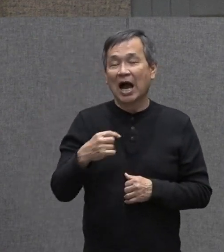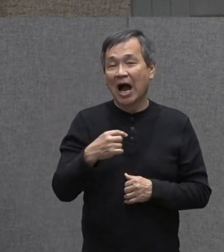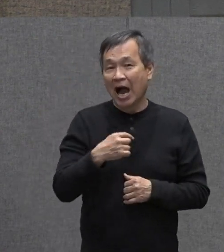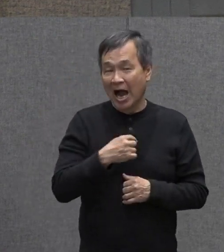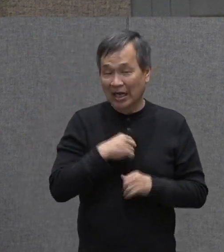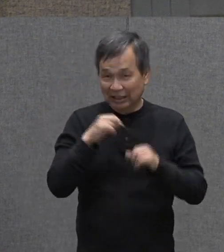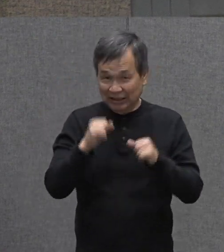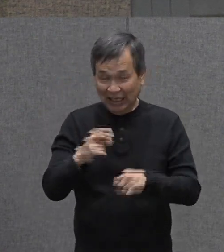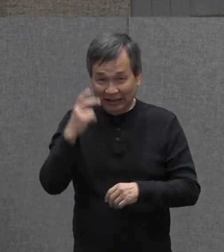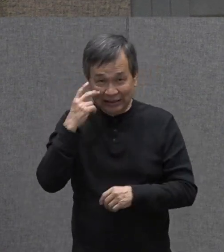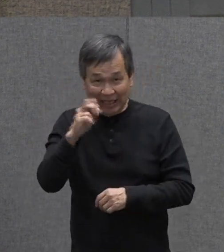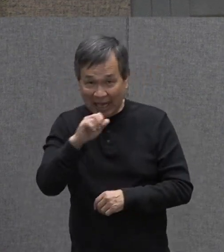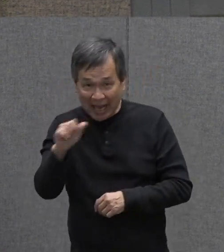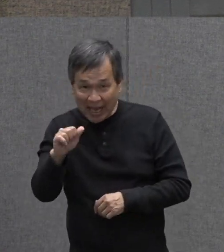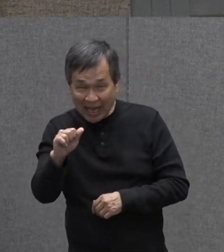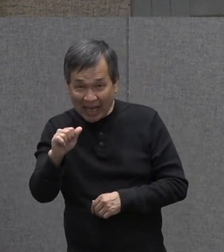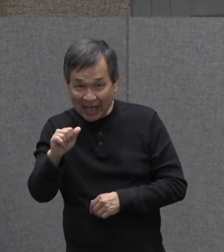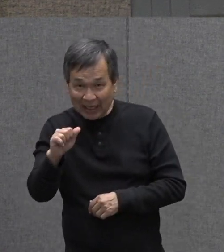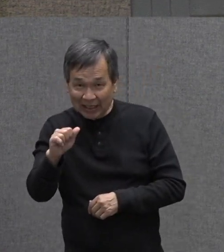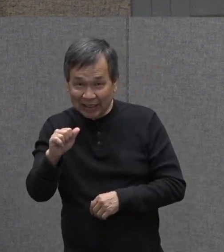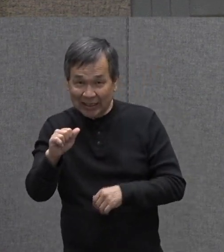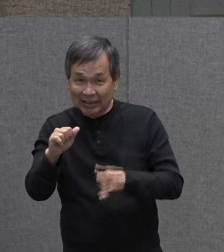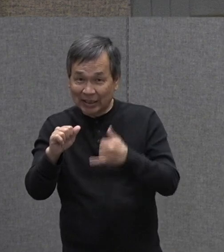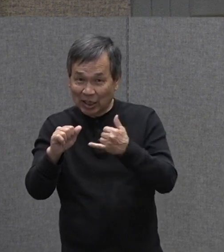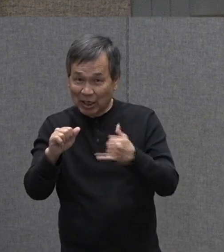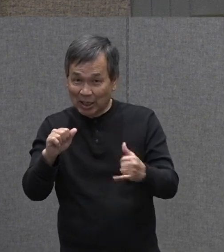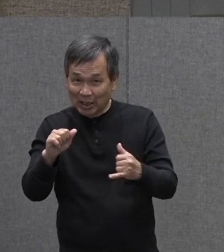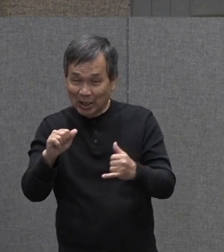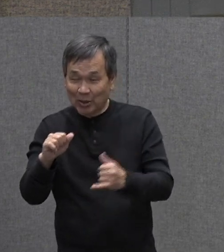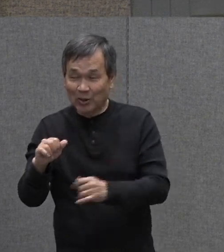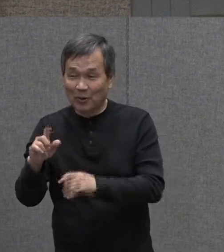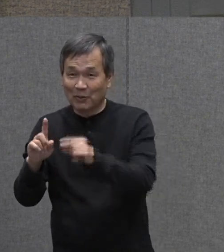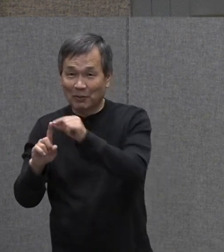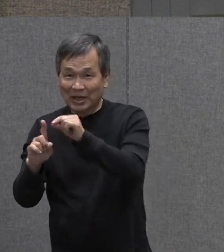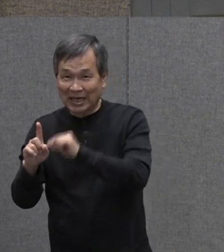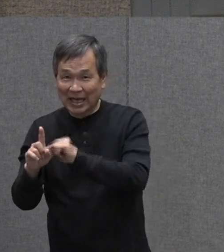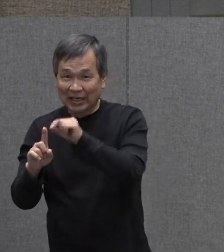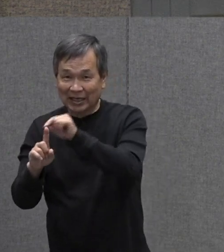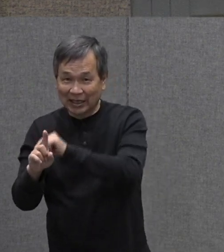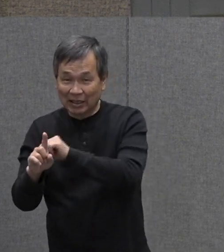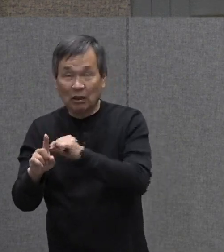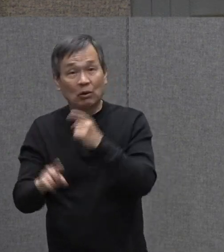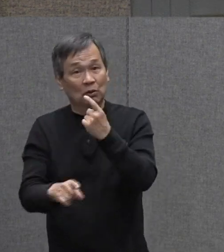I can see a yellow banana. You're right.